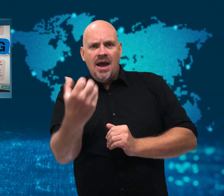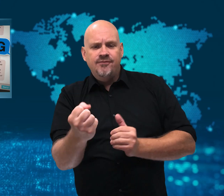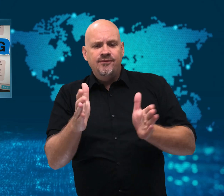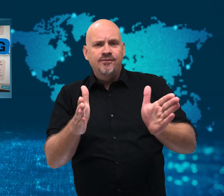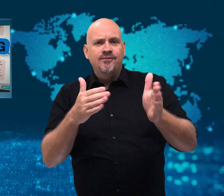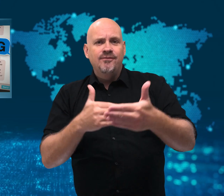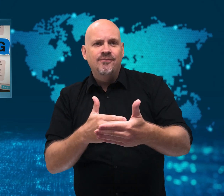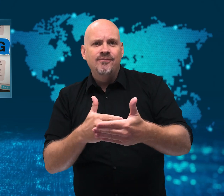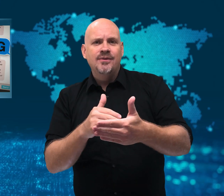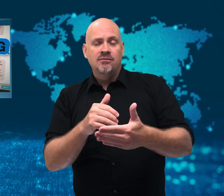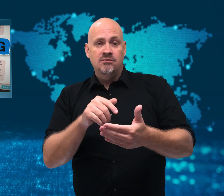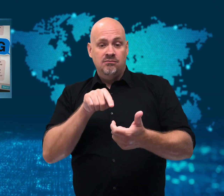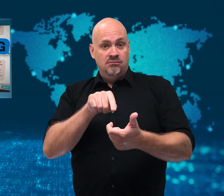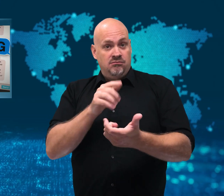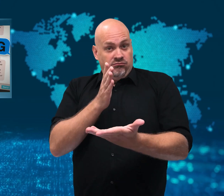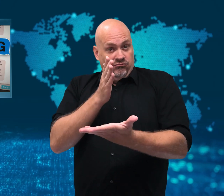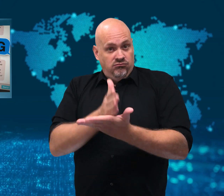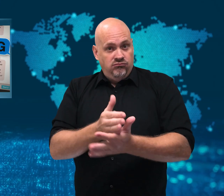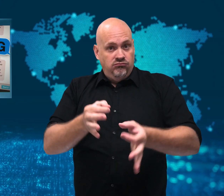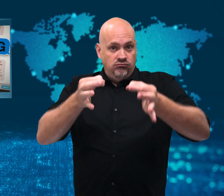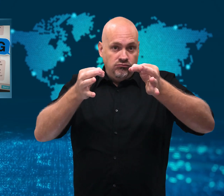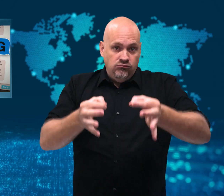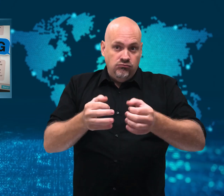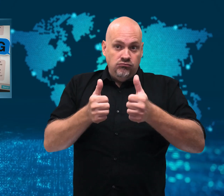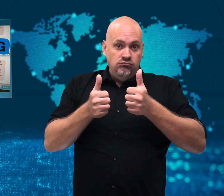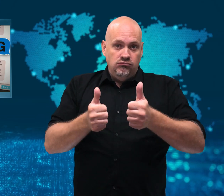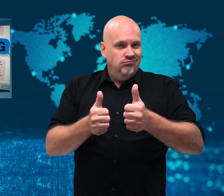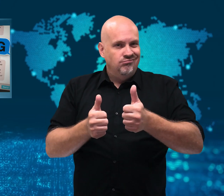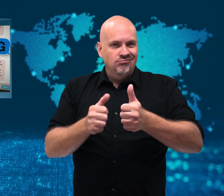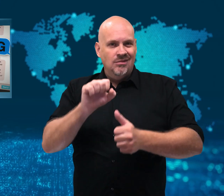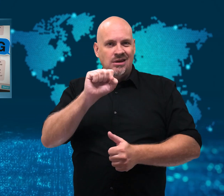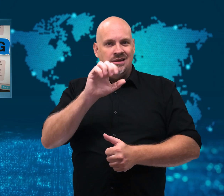Since the COVID-19 pandemic began,